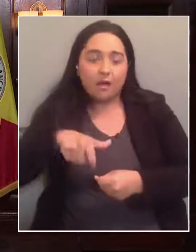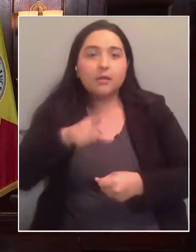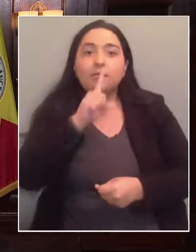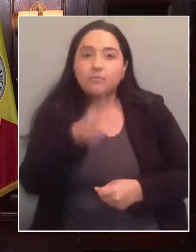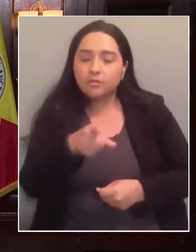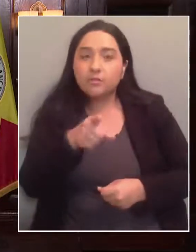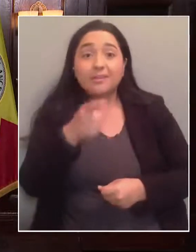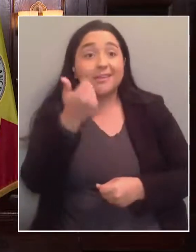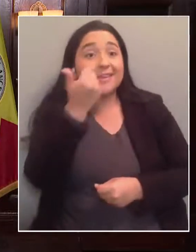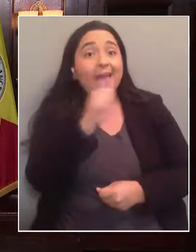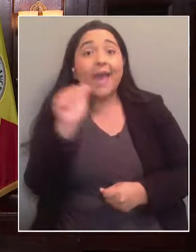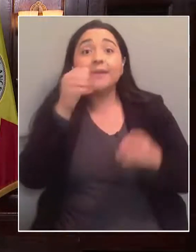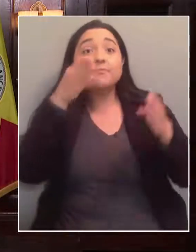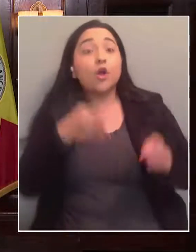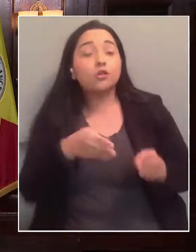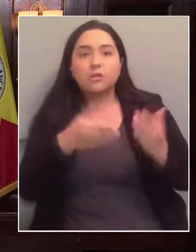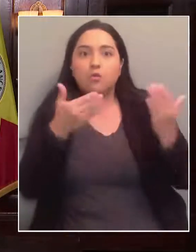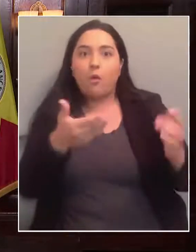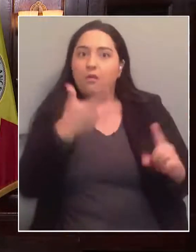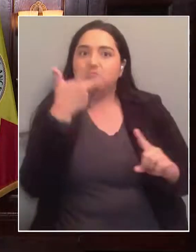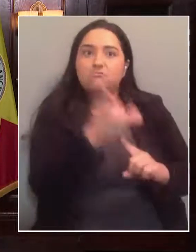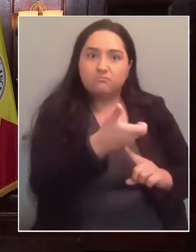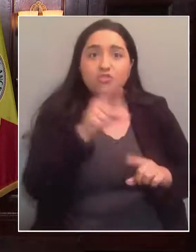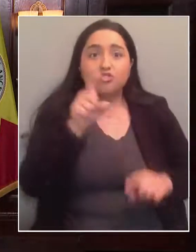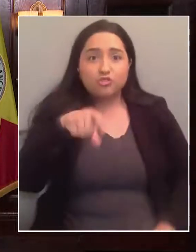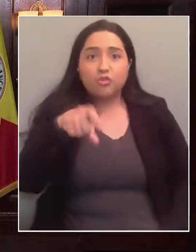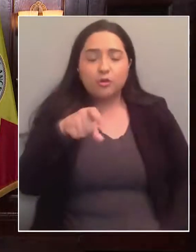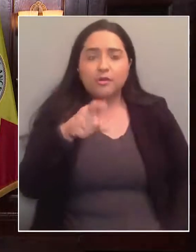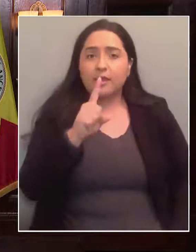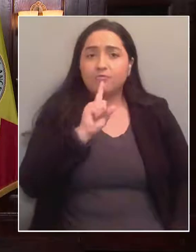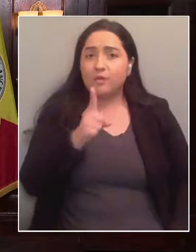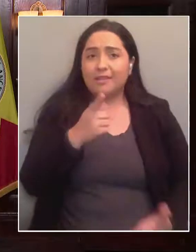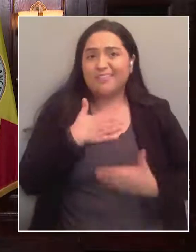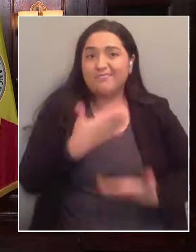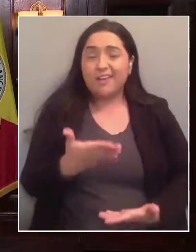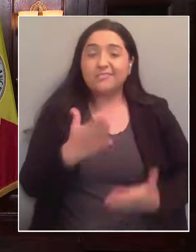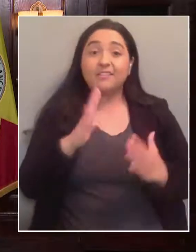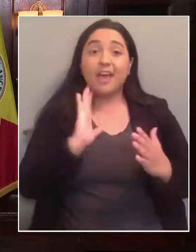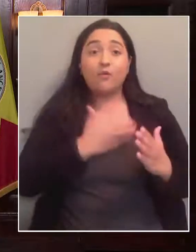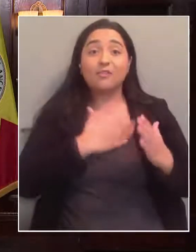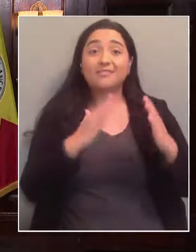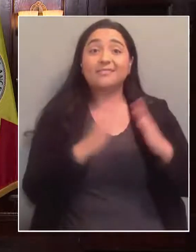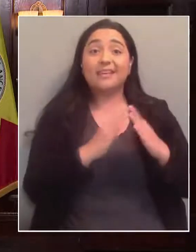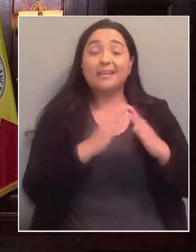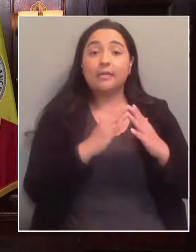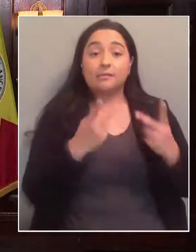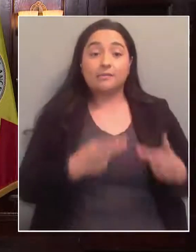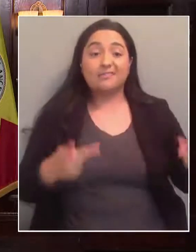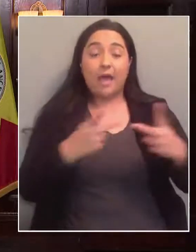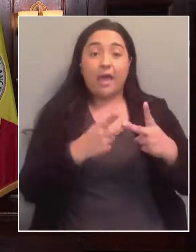FIRST TIER. AND I'LL CONFESS, AT A CITY'S SITE WHERE WE HAD A LITTLE EXTRA ONE DAY, WE DIDN'T WANT TO WASTE THAT.